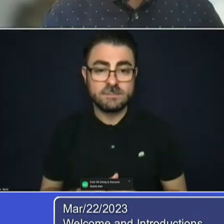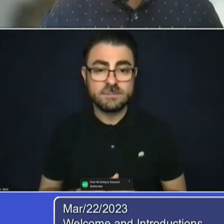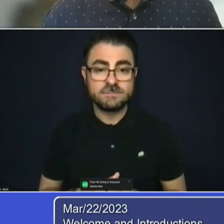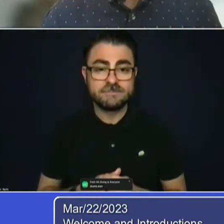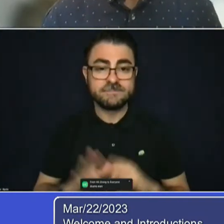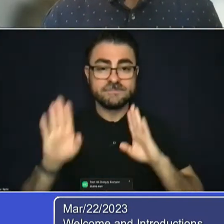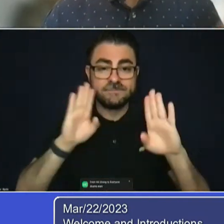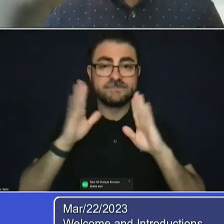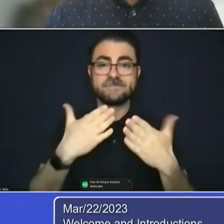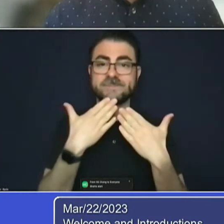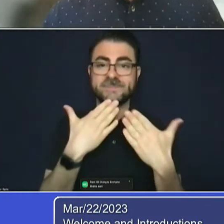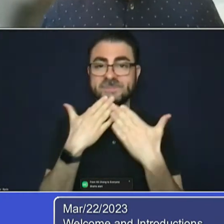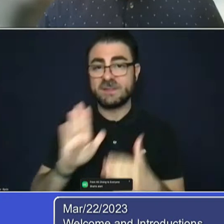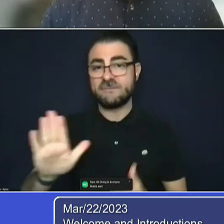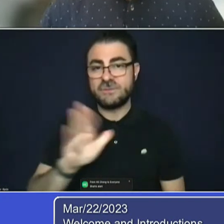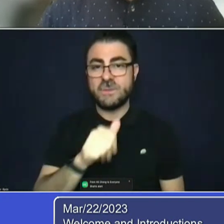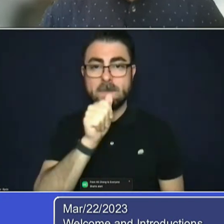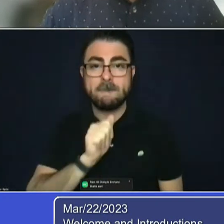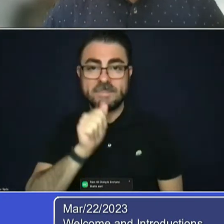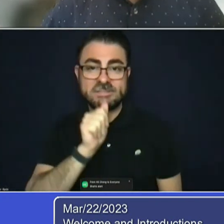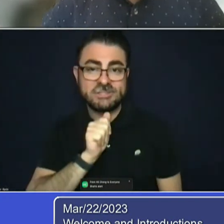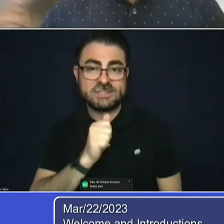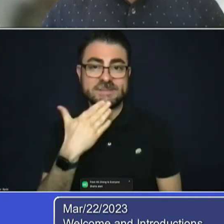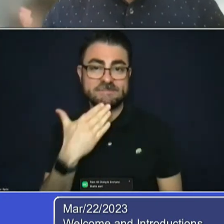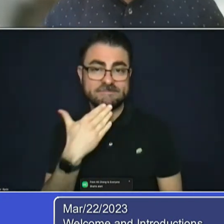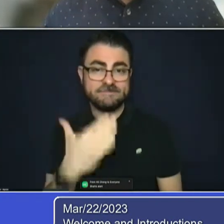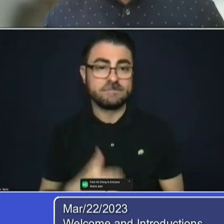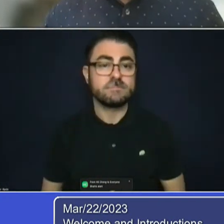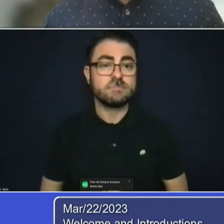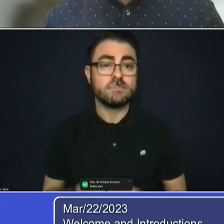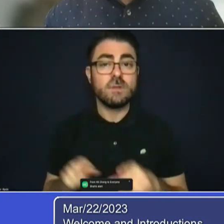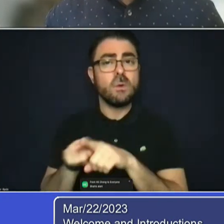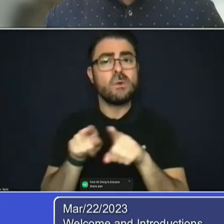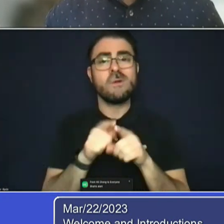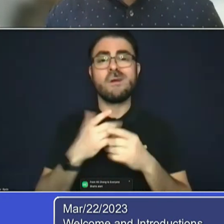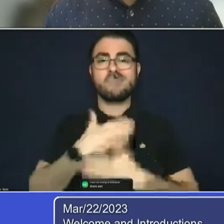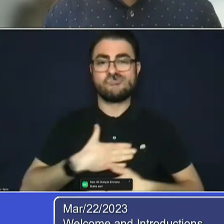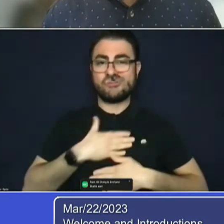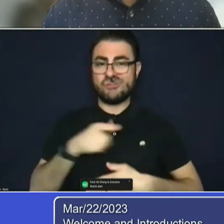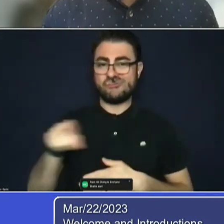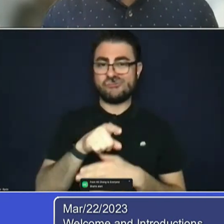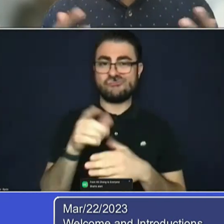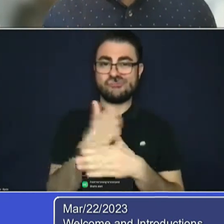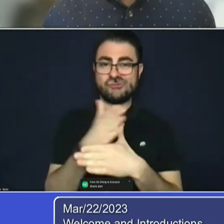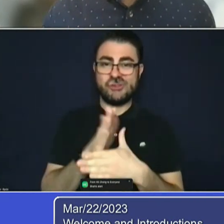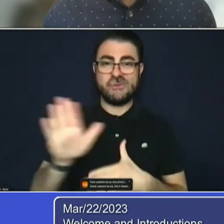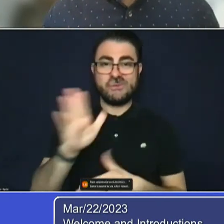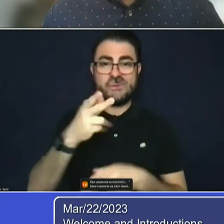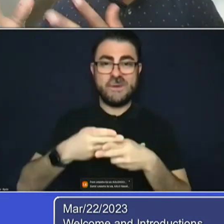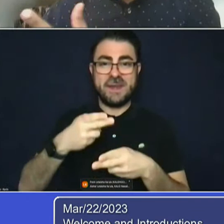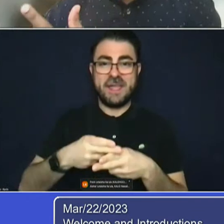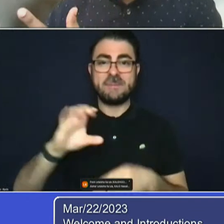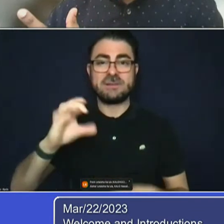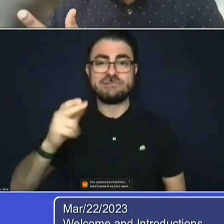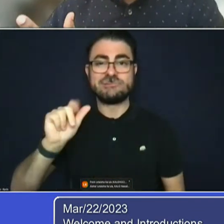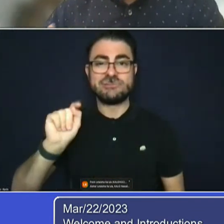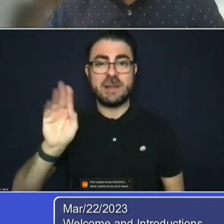ELIZABETH STOVER, SHE/HER AND COMMUNICATIONS FOR PCEF. THANK YOU ALL, APPRECIATE YOUR PATIENTS.